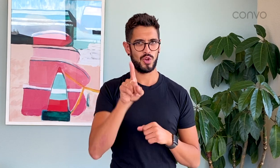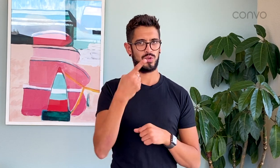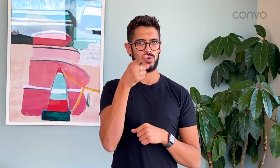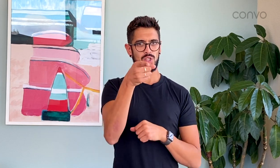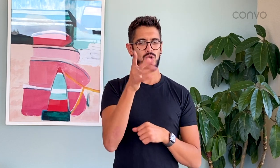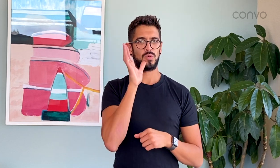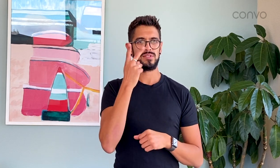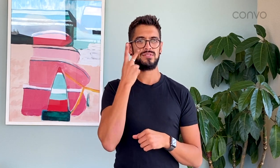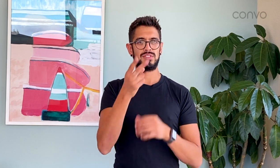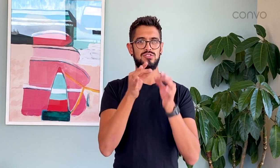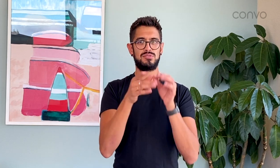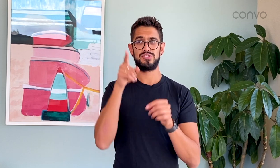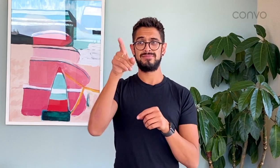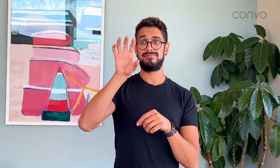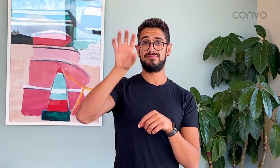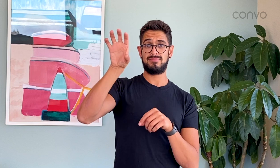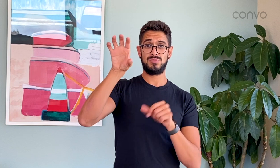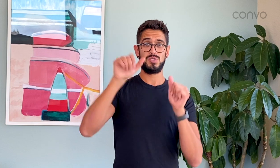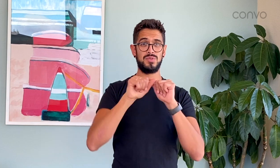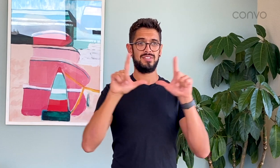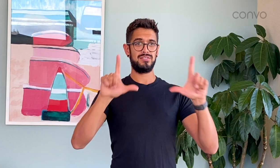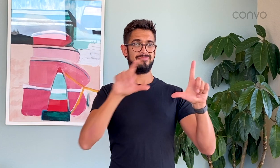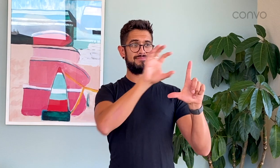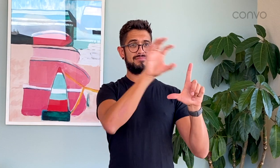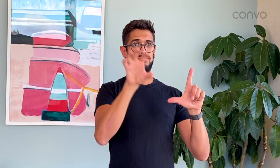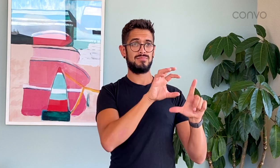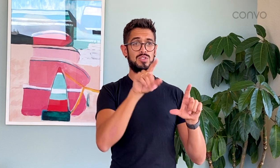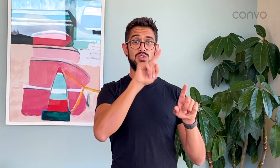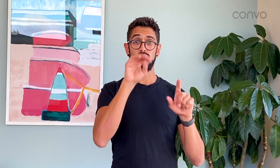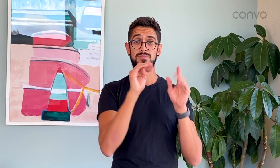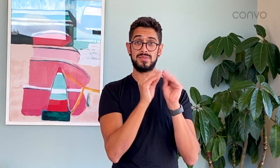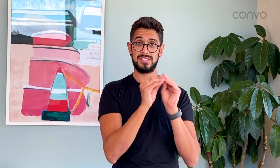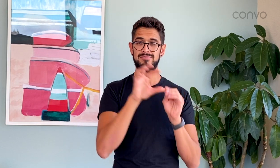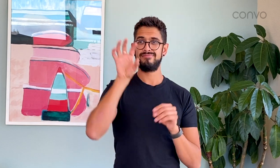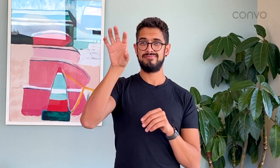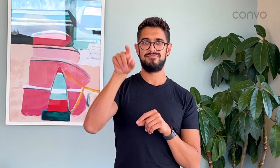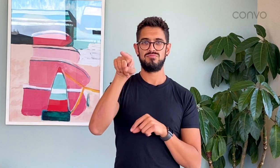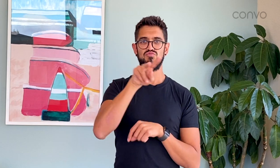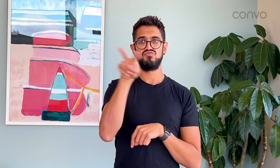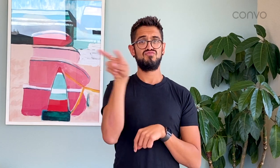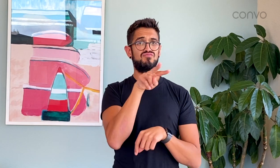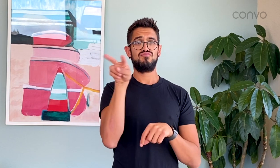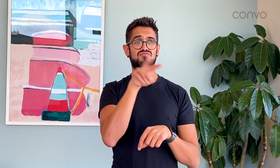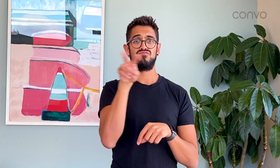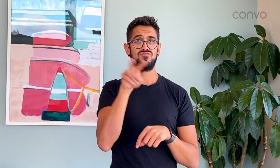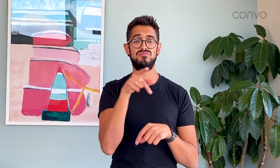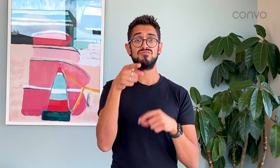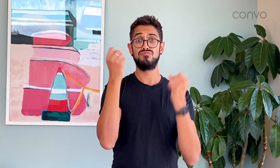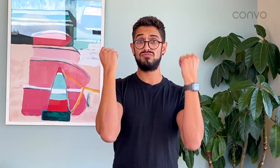Only you will see the interpreter and the Zoom meeting at the same time.